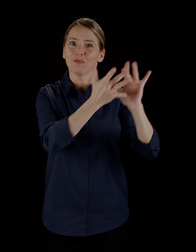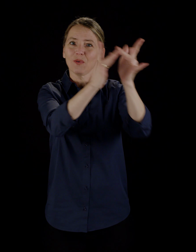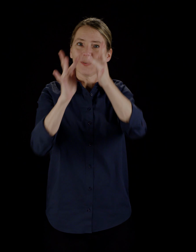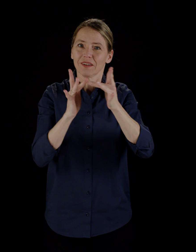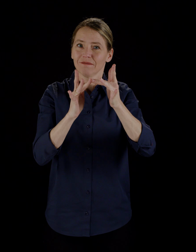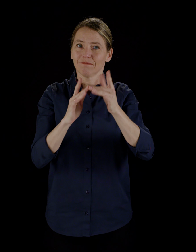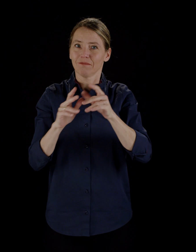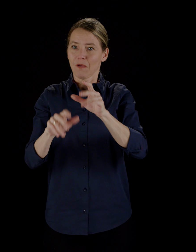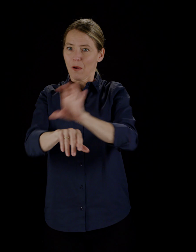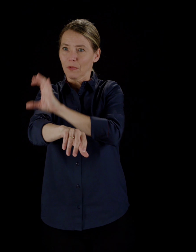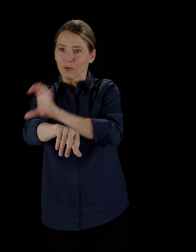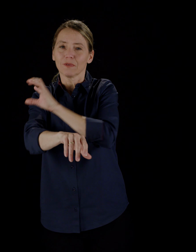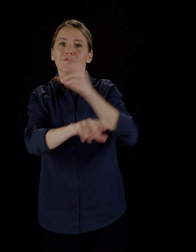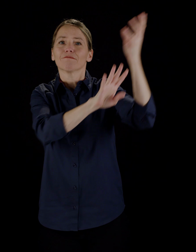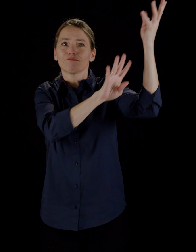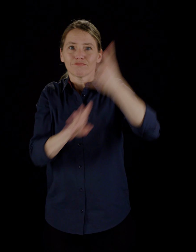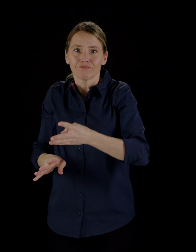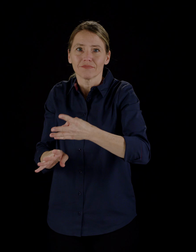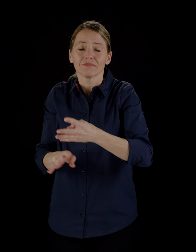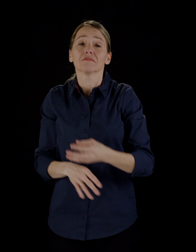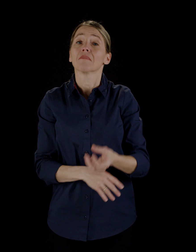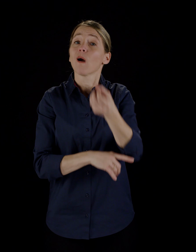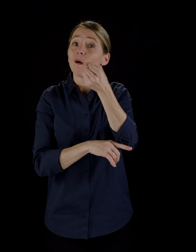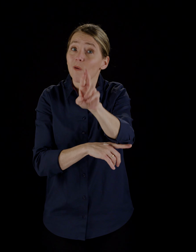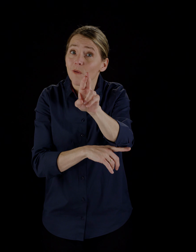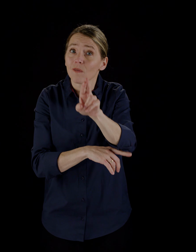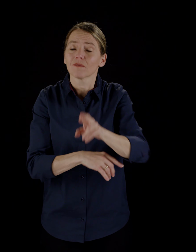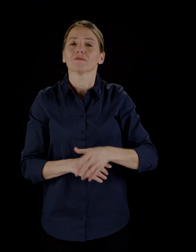how the Internet will be used by everyone in their household.